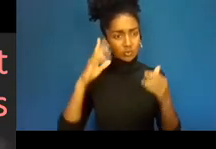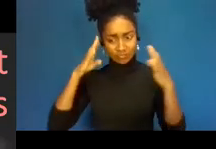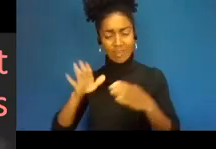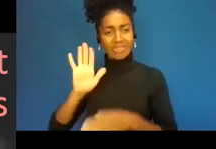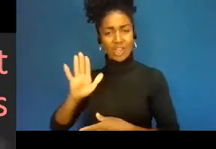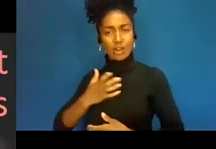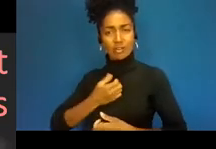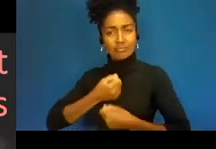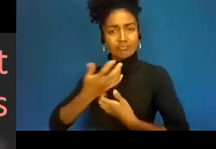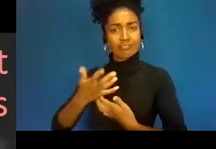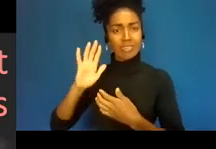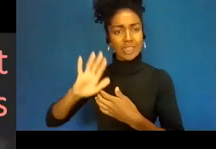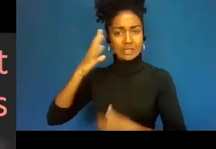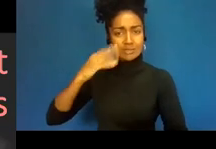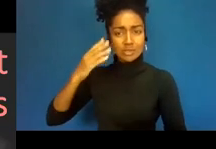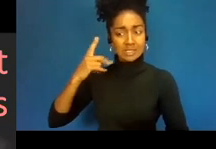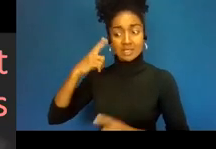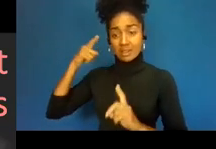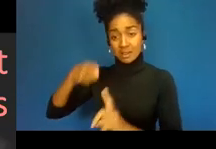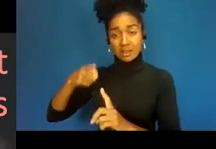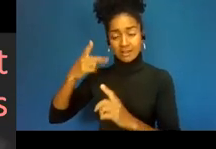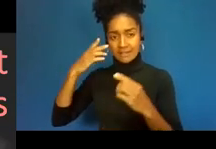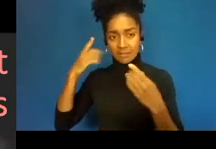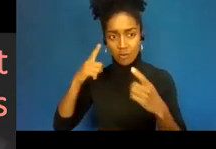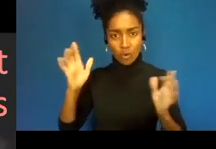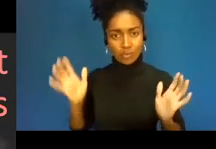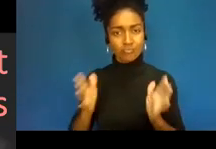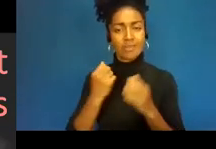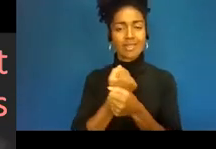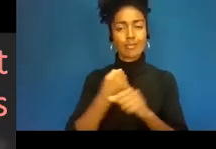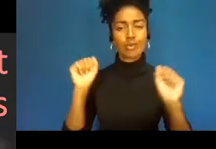And I'm adapting this methodology for writing center praxis